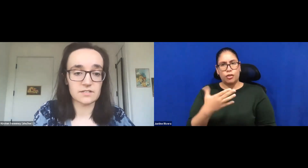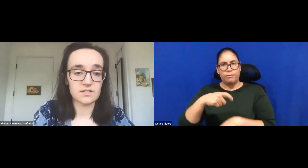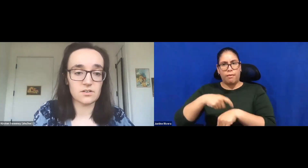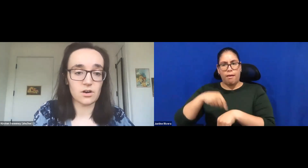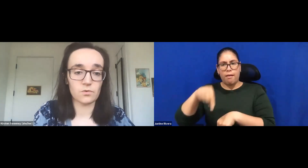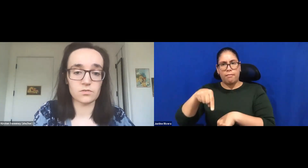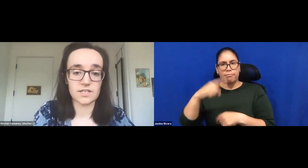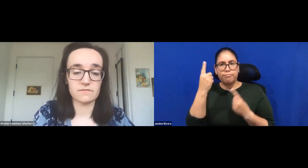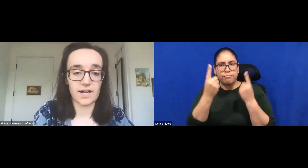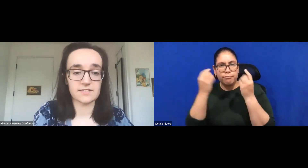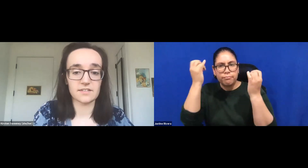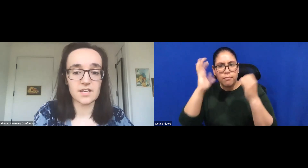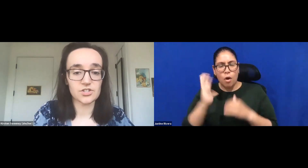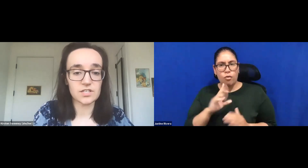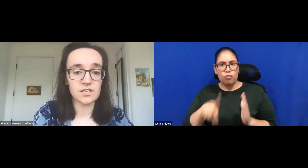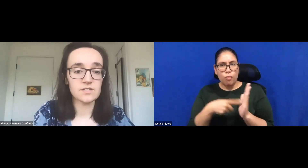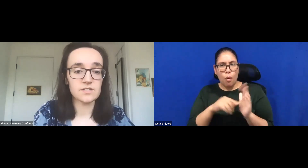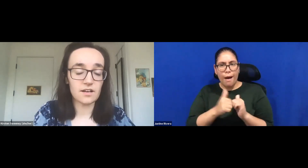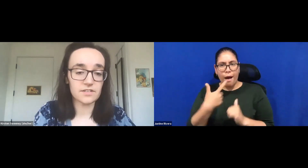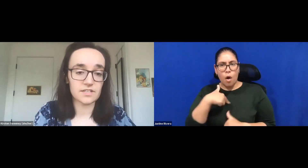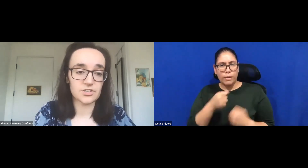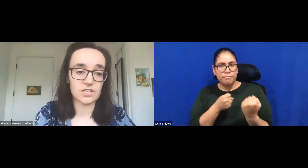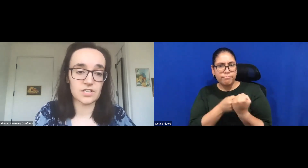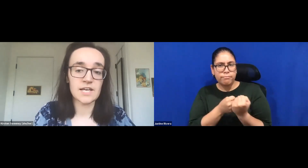consider our roles in reconciliation, decolonization,